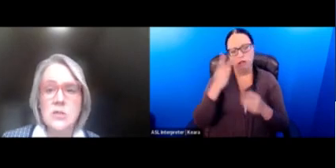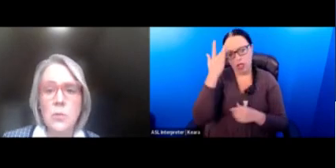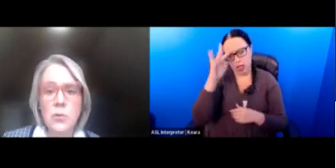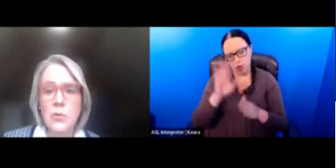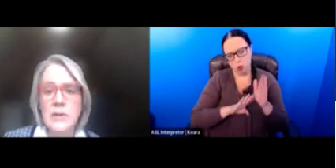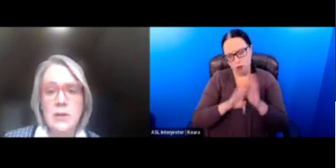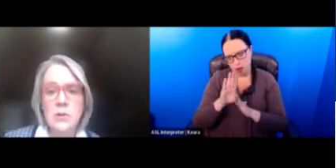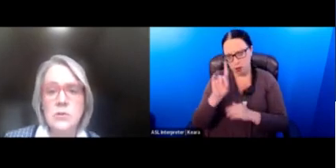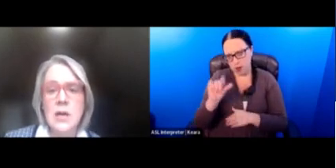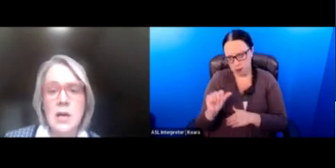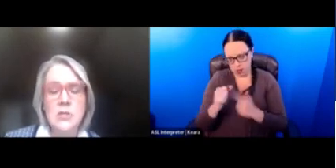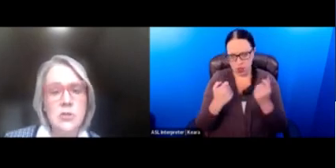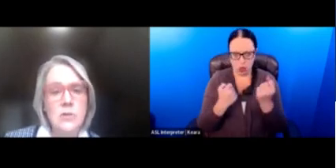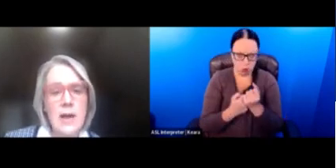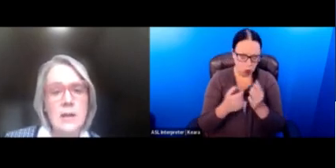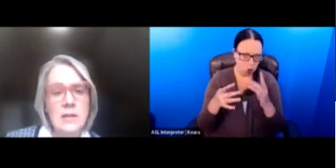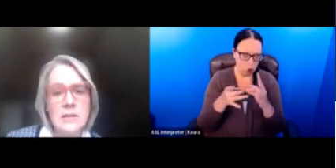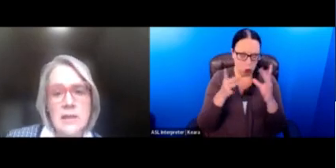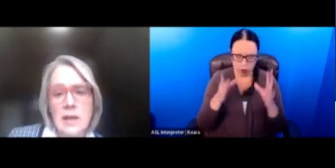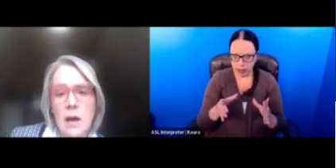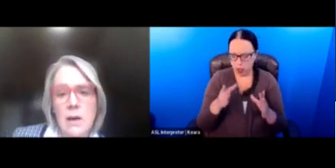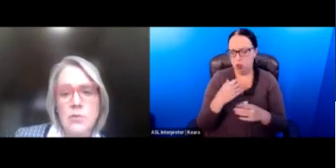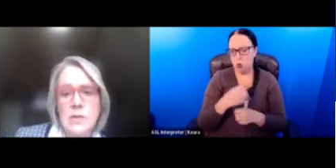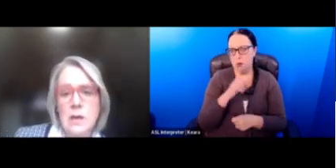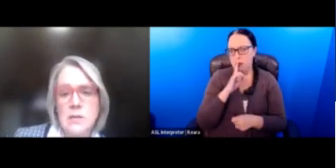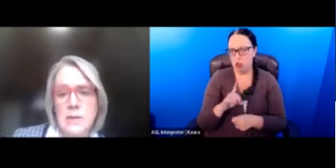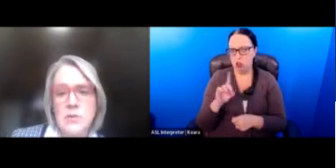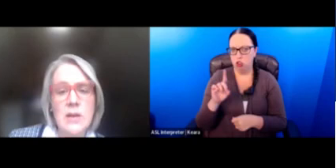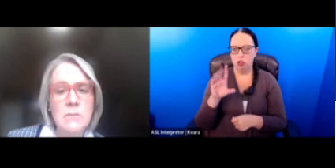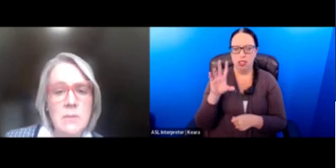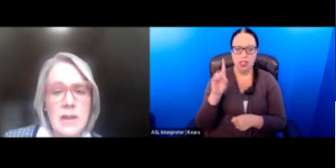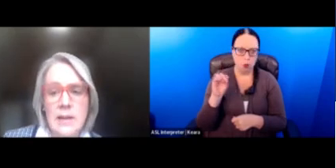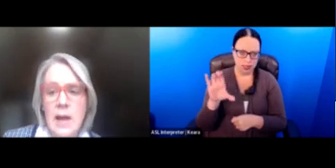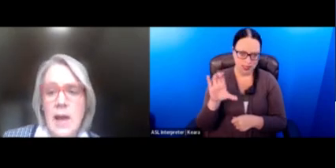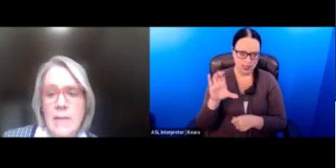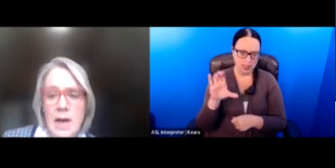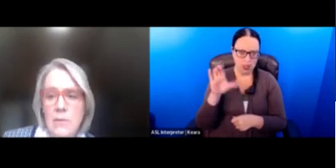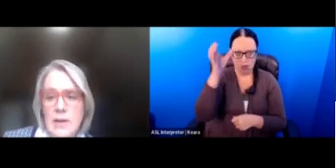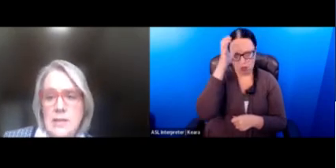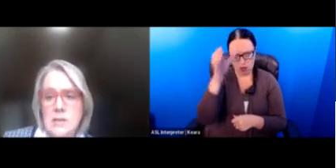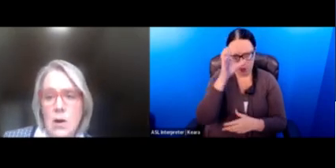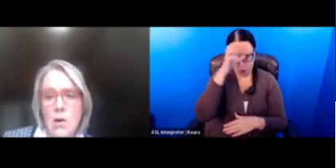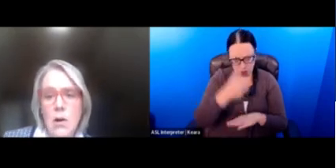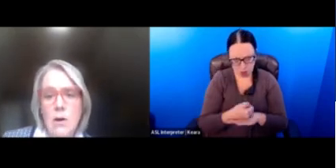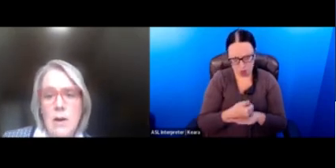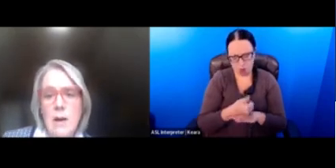implemented, and that risks are being mitigated. So that's, that's the summary. And now